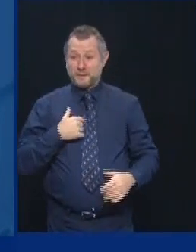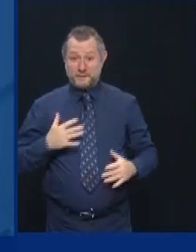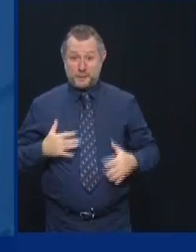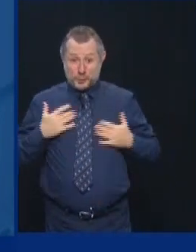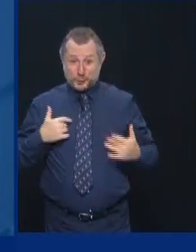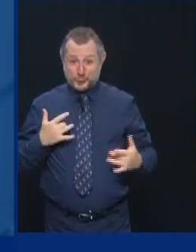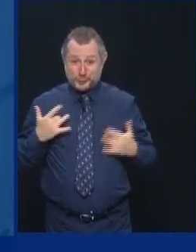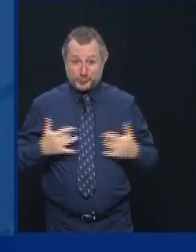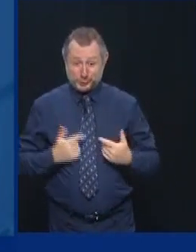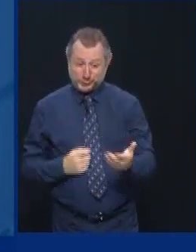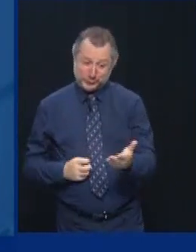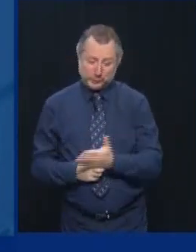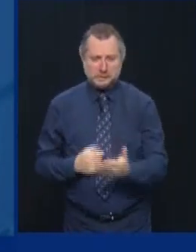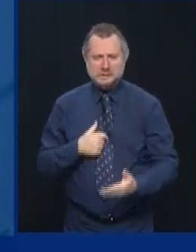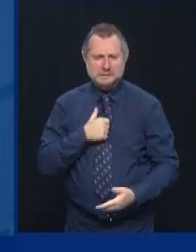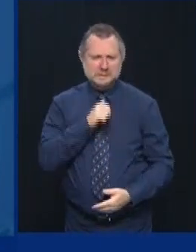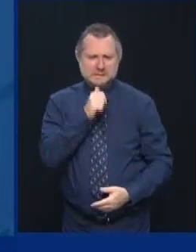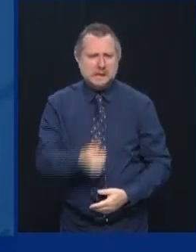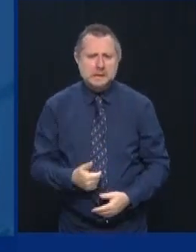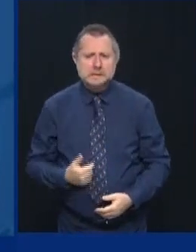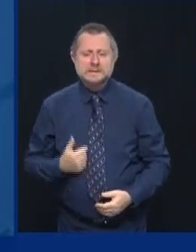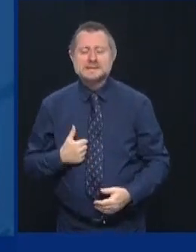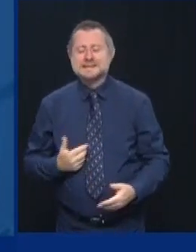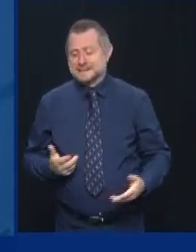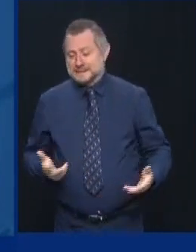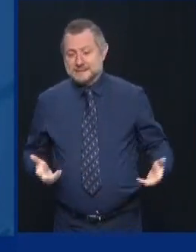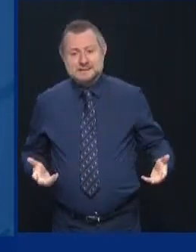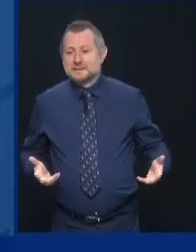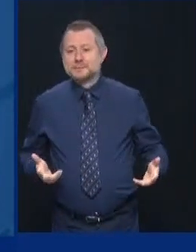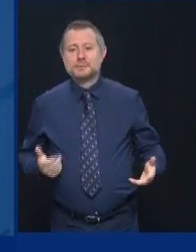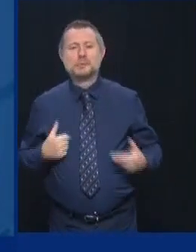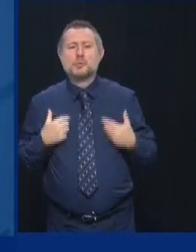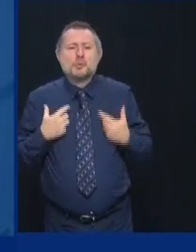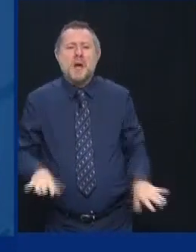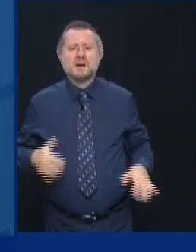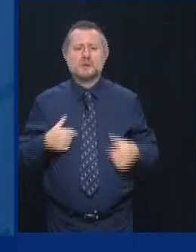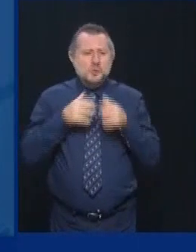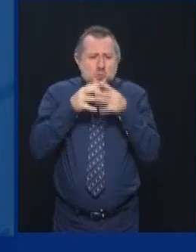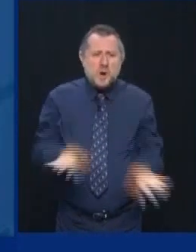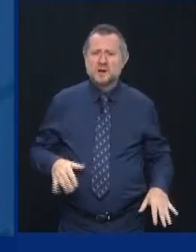BARS AND RESTAURANTS. NO.